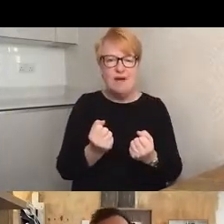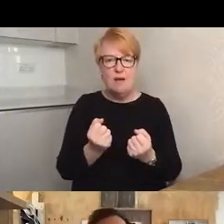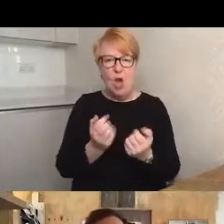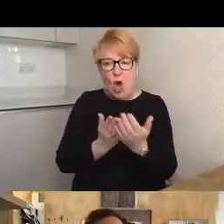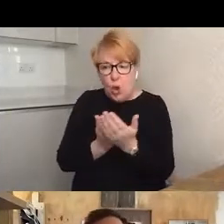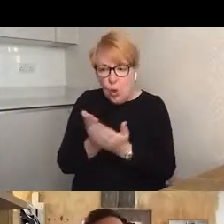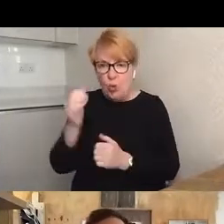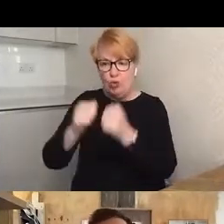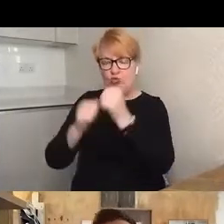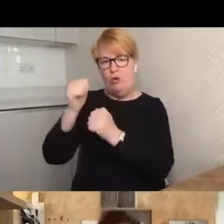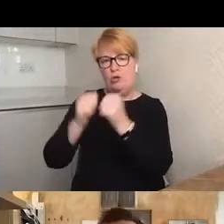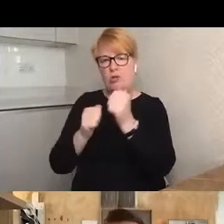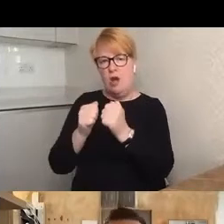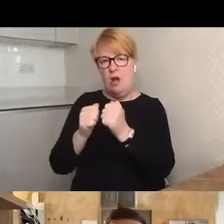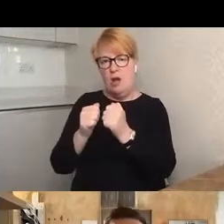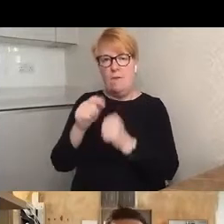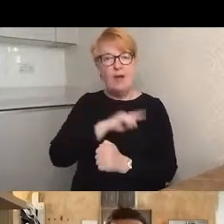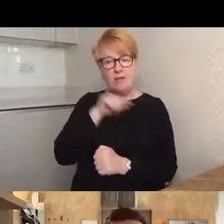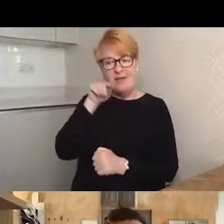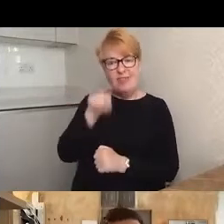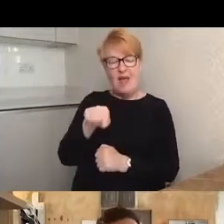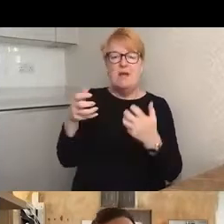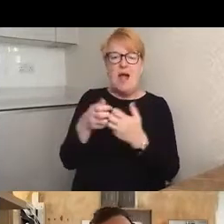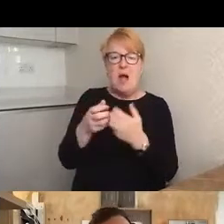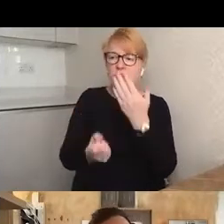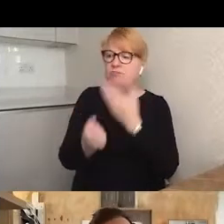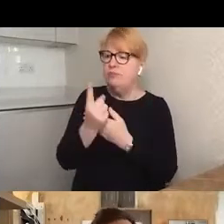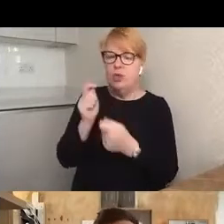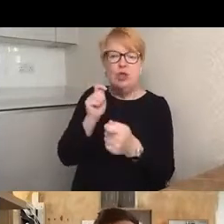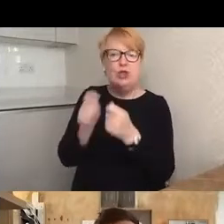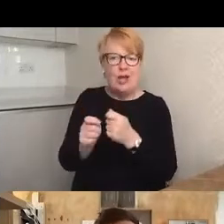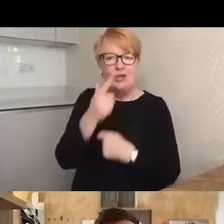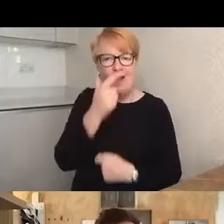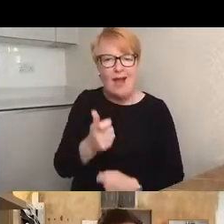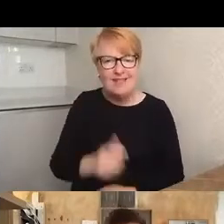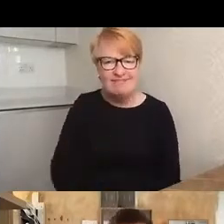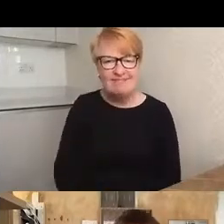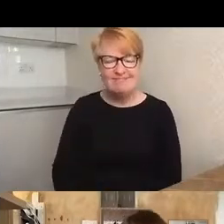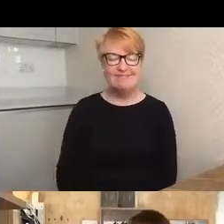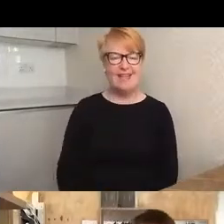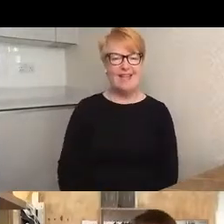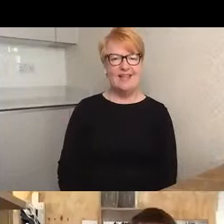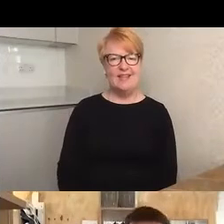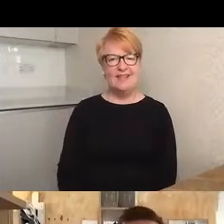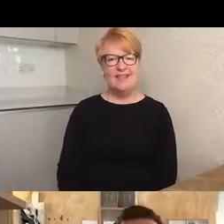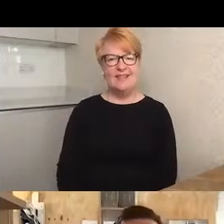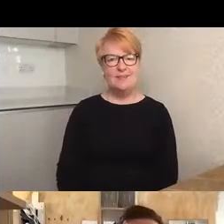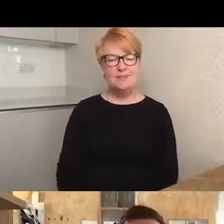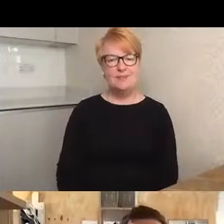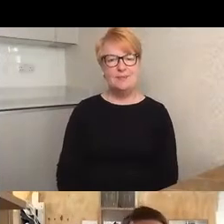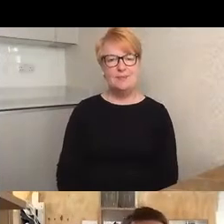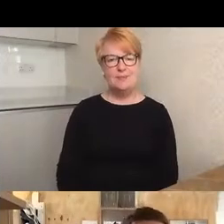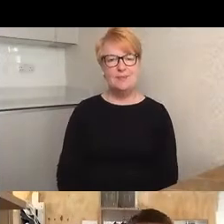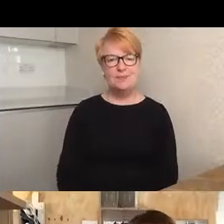So that that's where change can happen. So, what I'm going to do now is I'm just